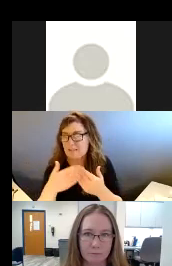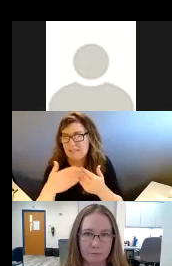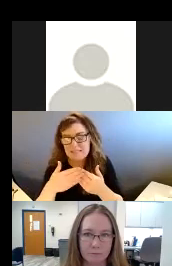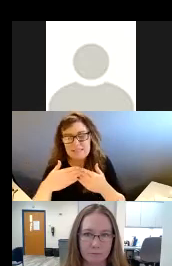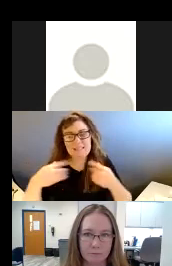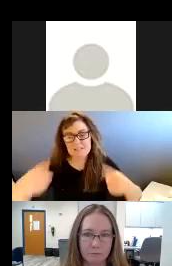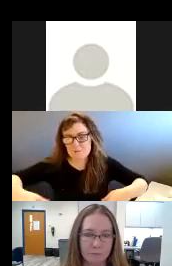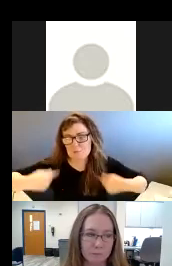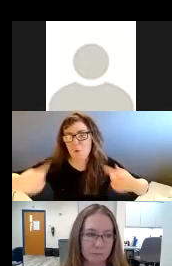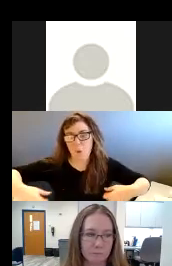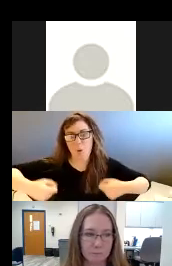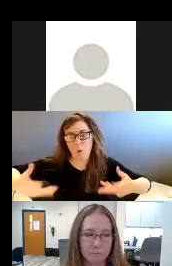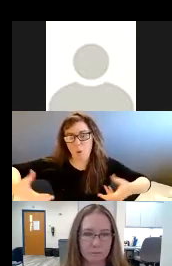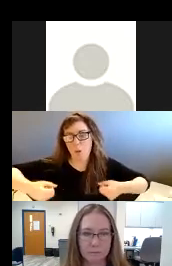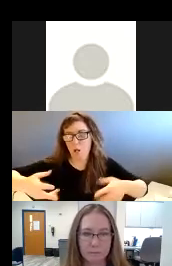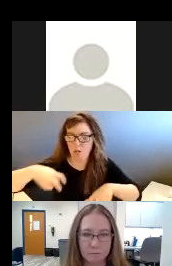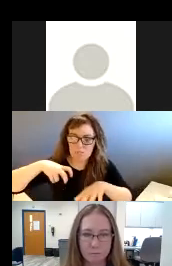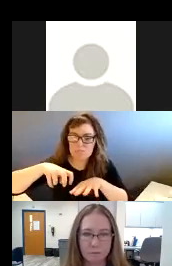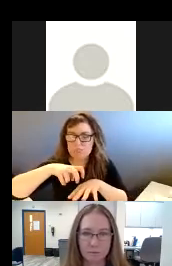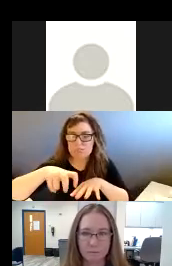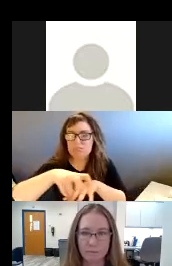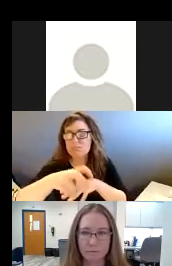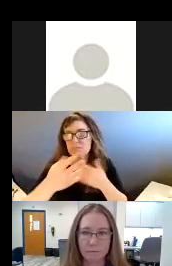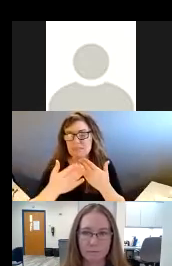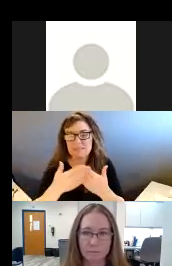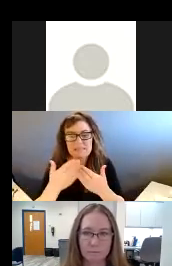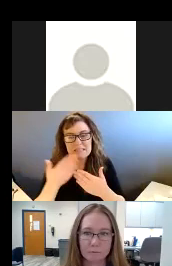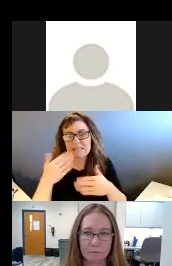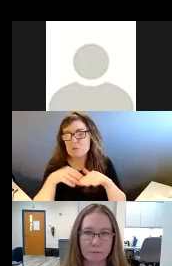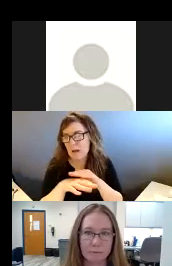ACCESS VIA THE WHEELCHAIR AND FOR THE FAMILY TO